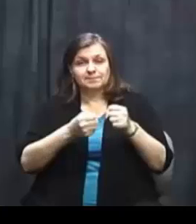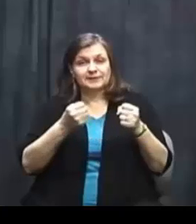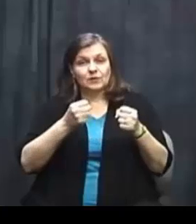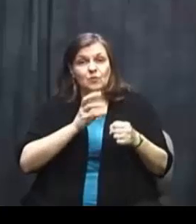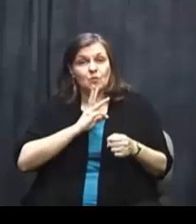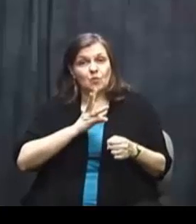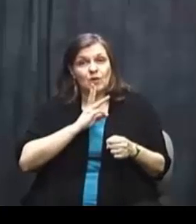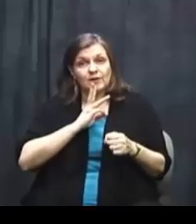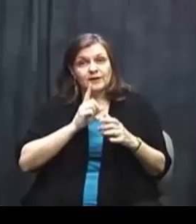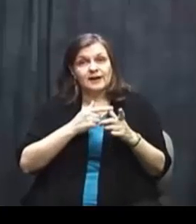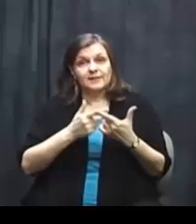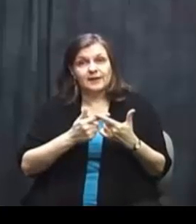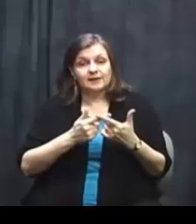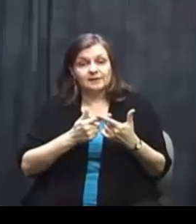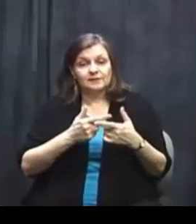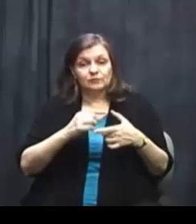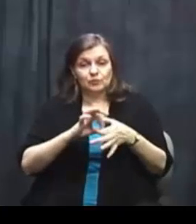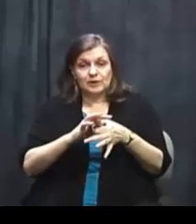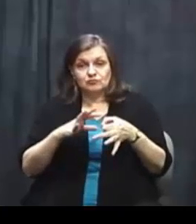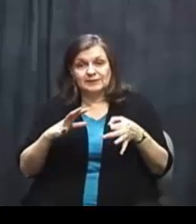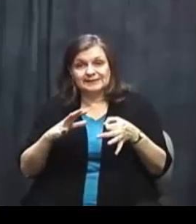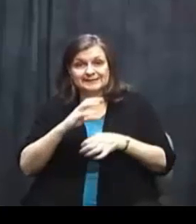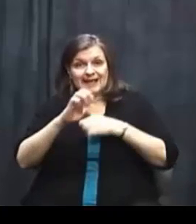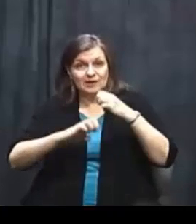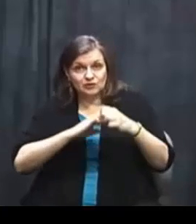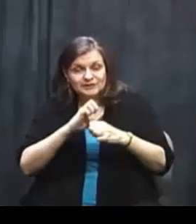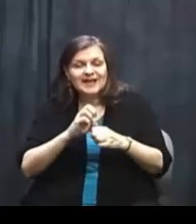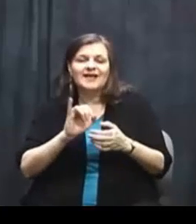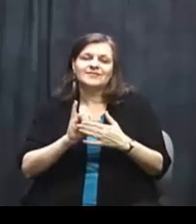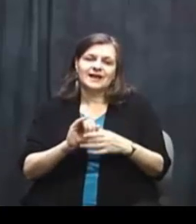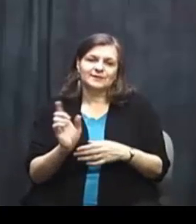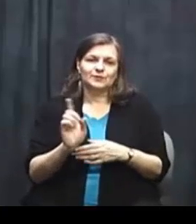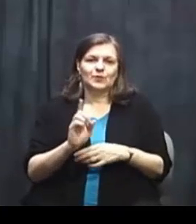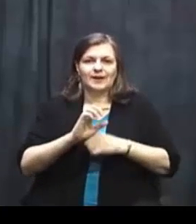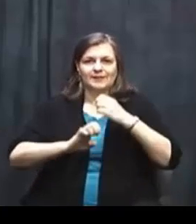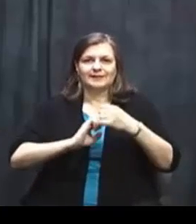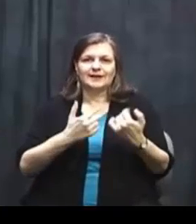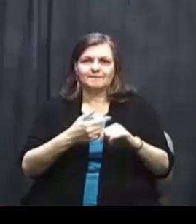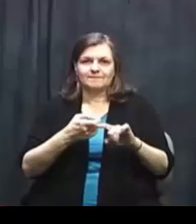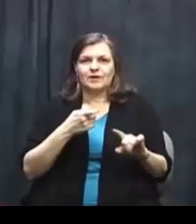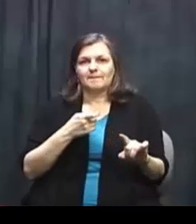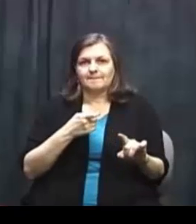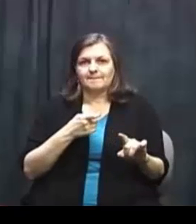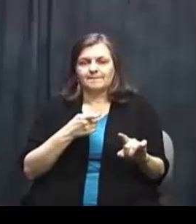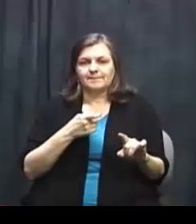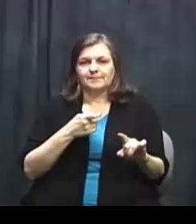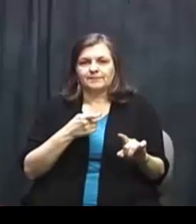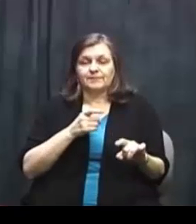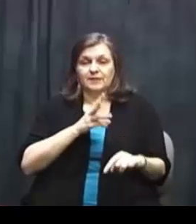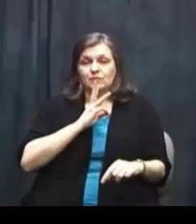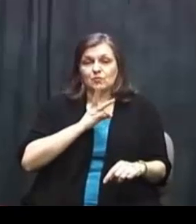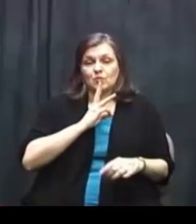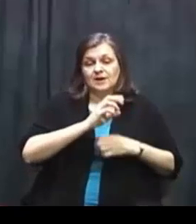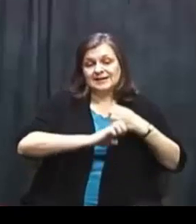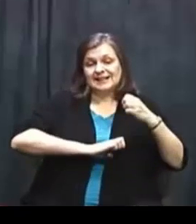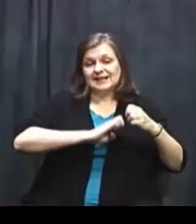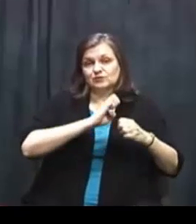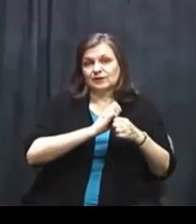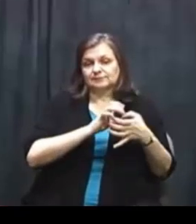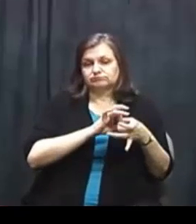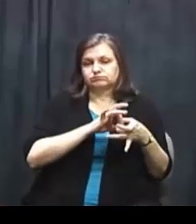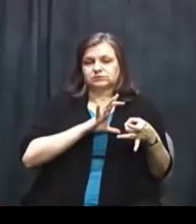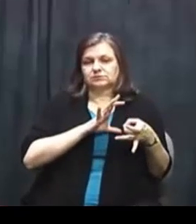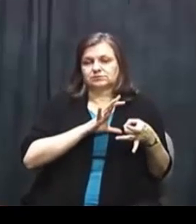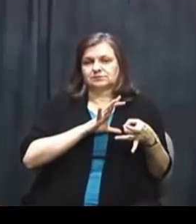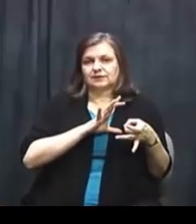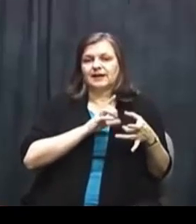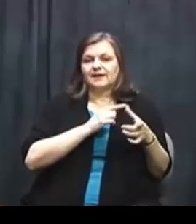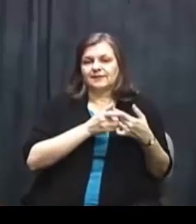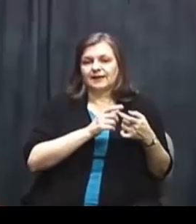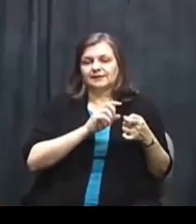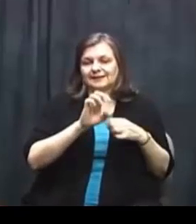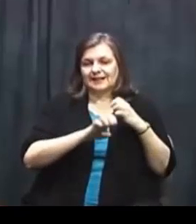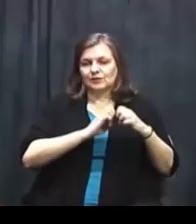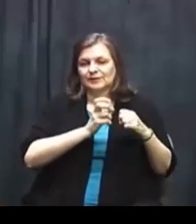to gain electrons for the system this is where it's occuring. Those electrons from water are being given to